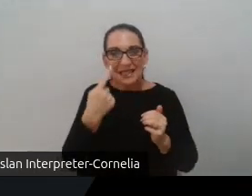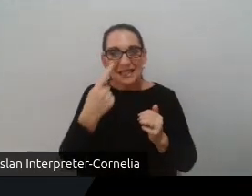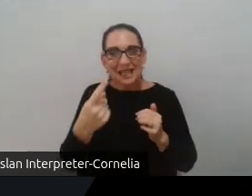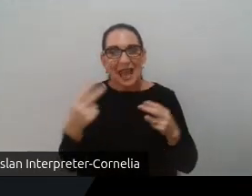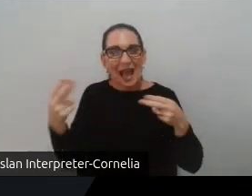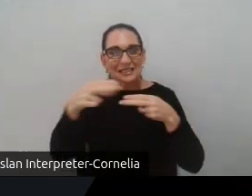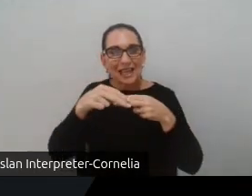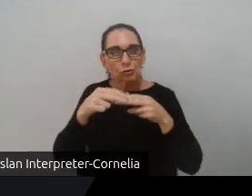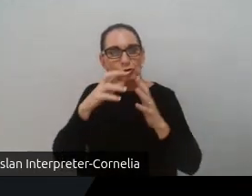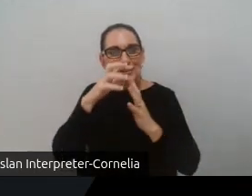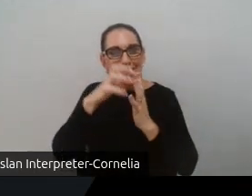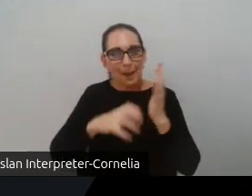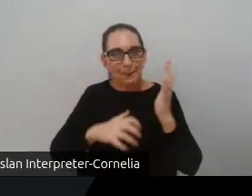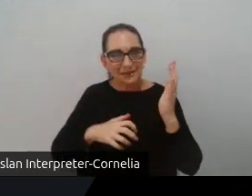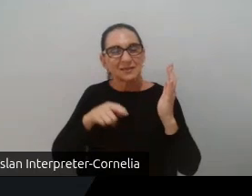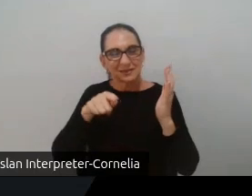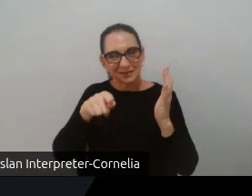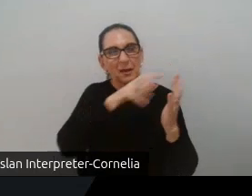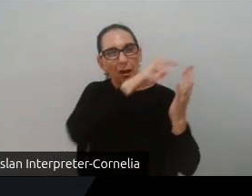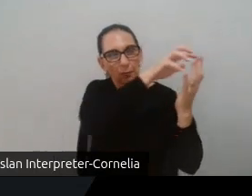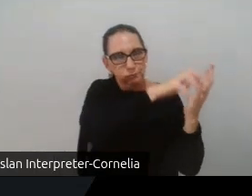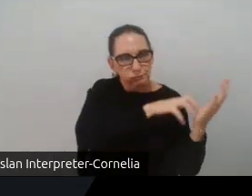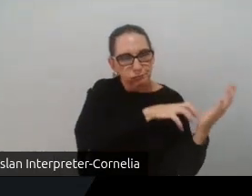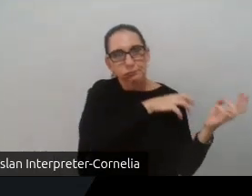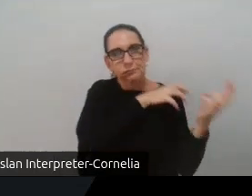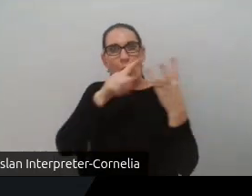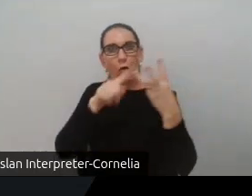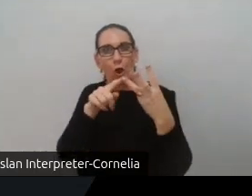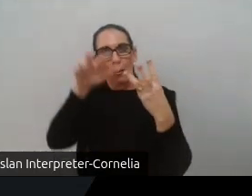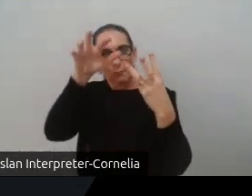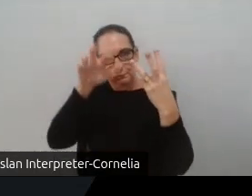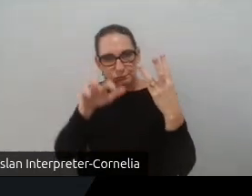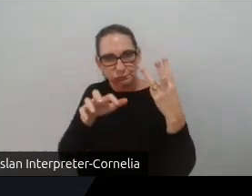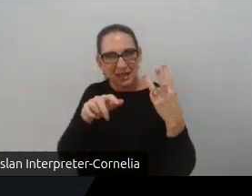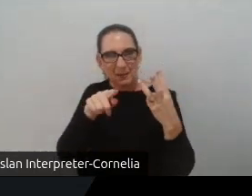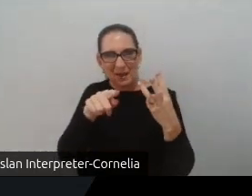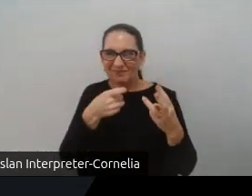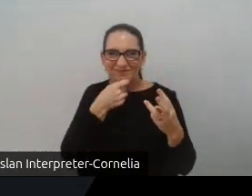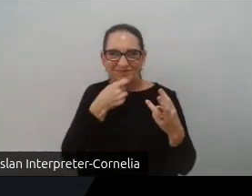reasons that will continue over to this page. But again, it's not very big. And this is the